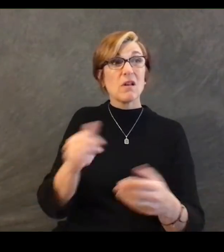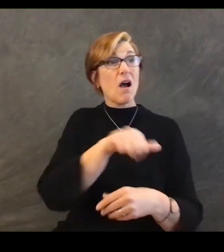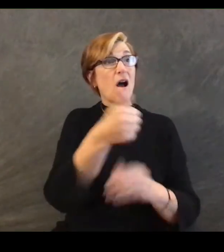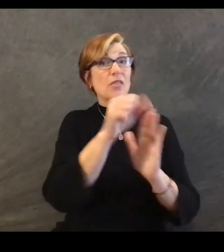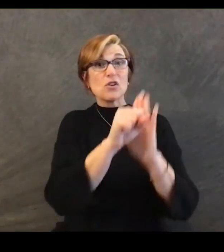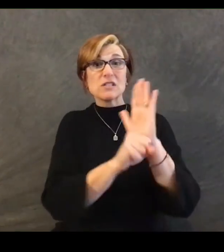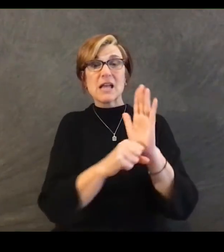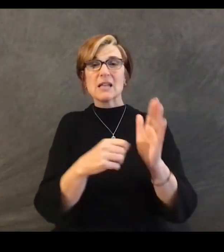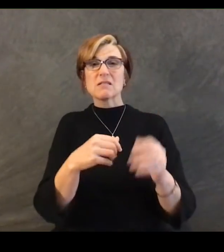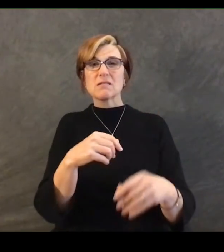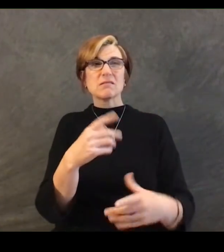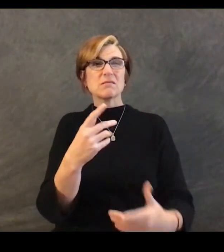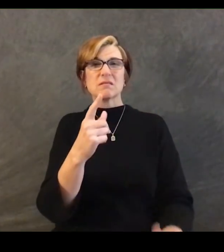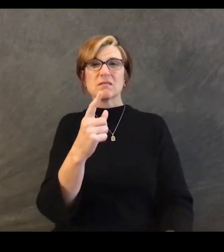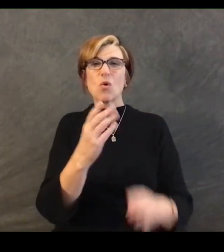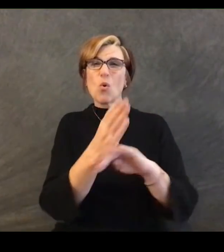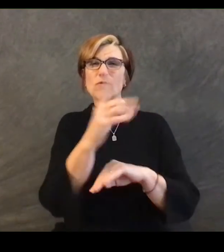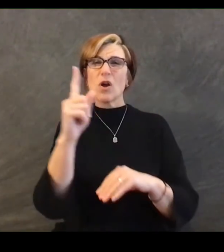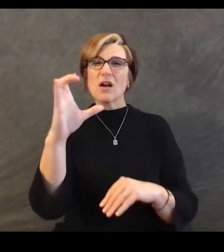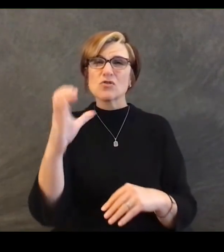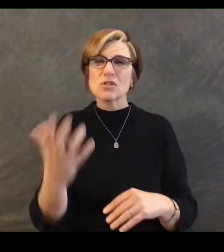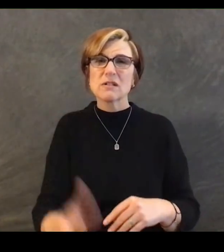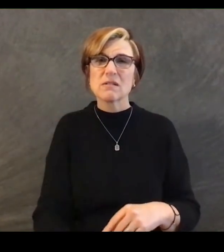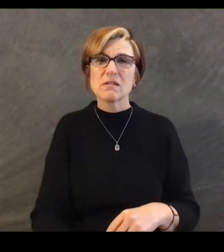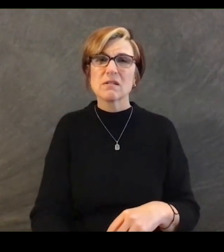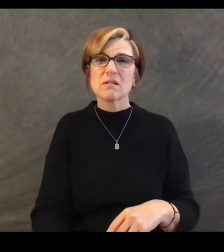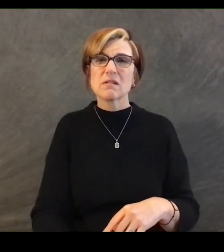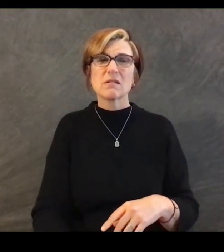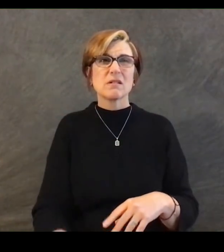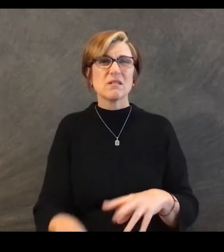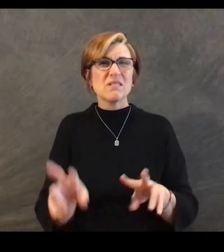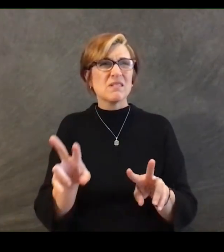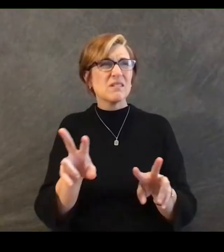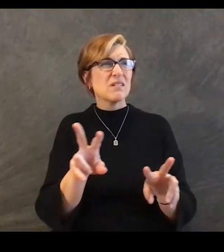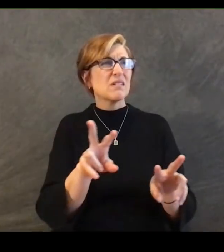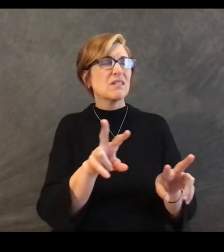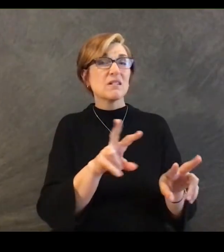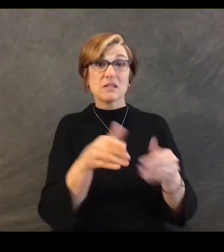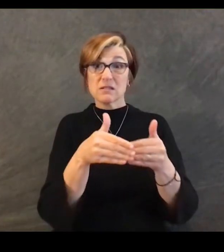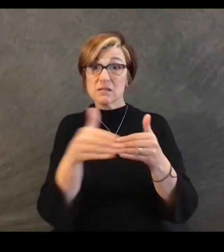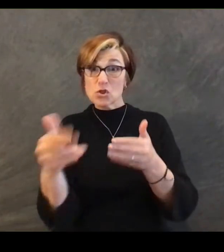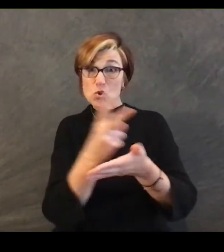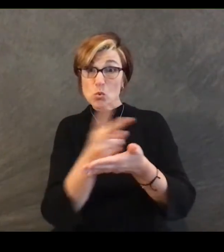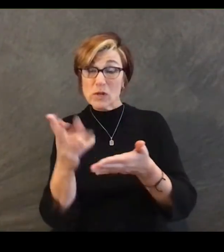other states and this is going to be a rough two-week period as a nation we